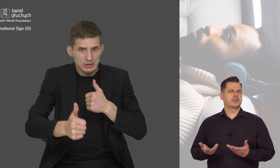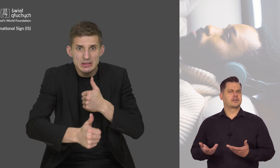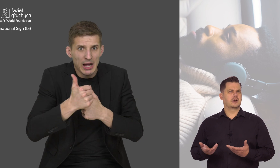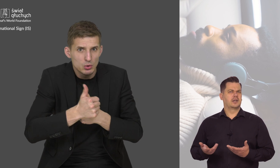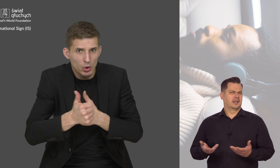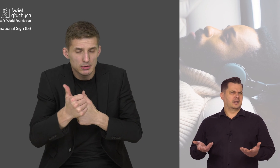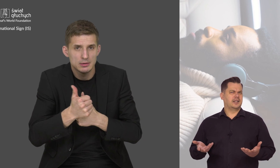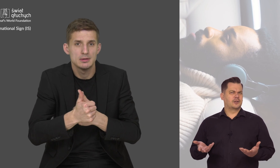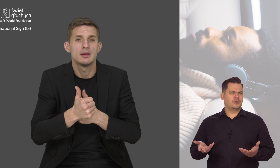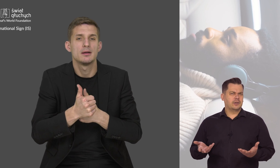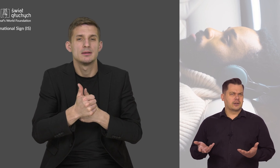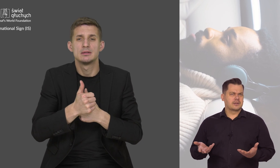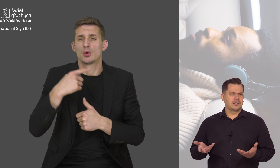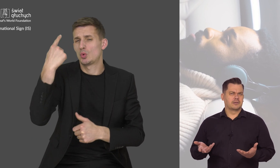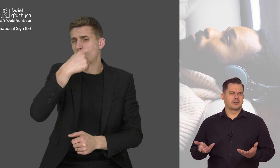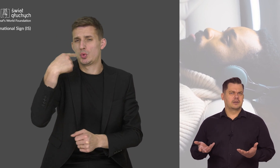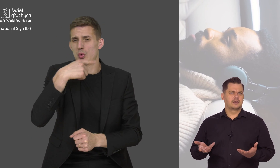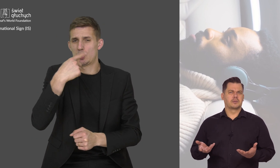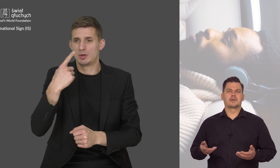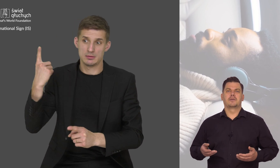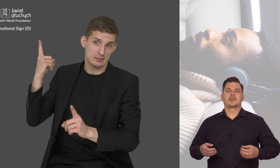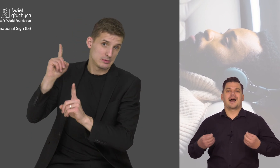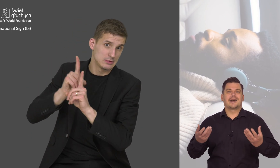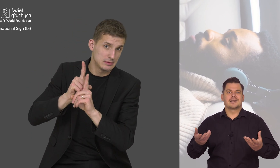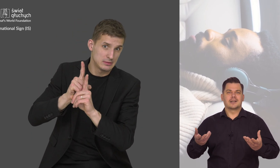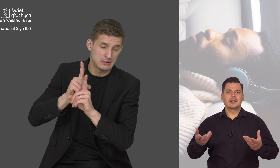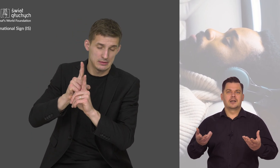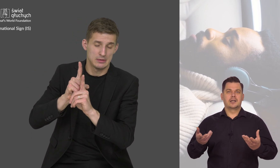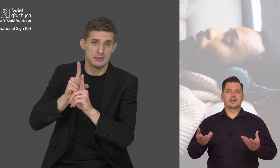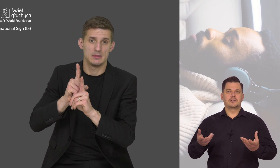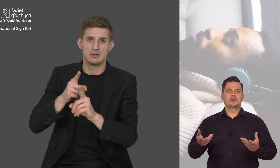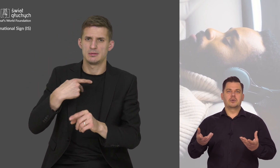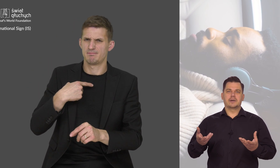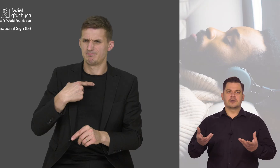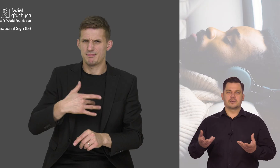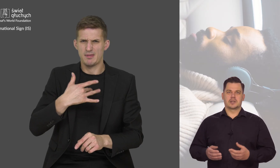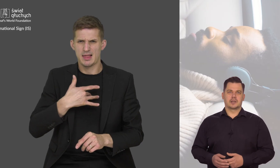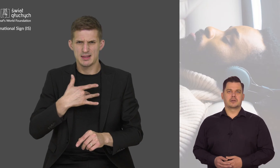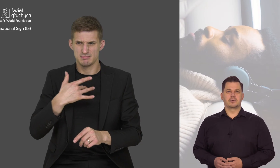might think they are being intentionally ignored. This can trigger aggression